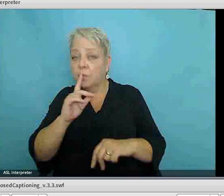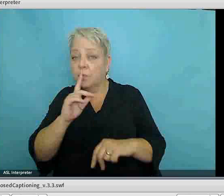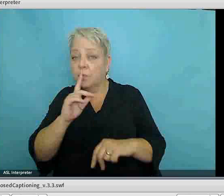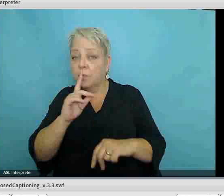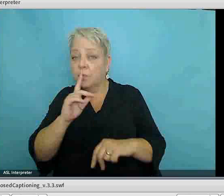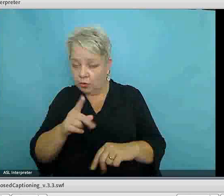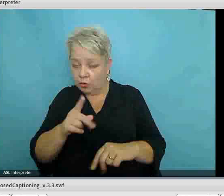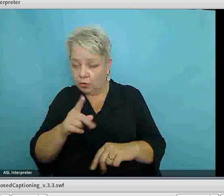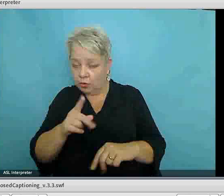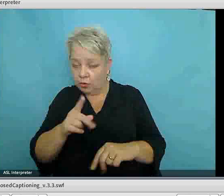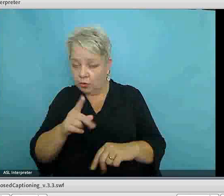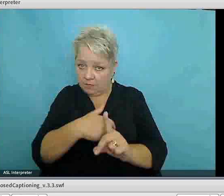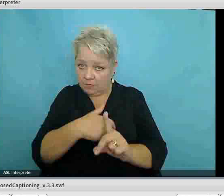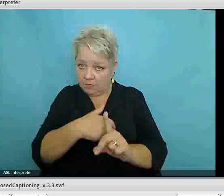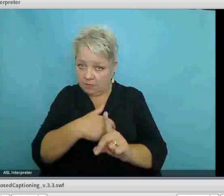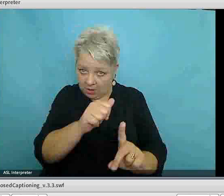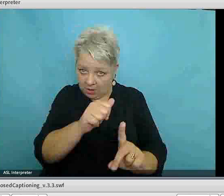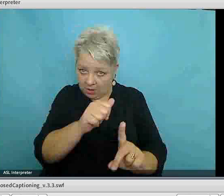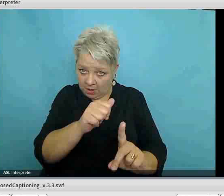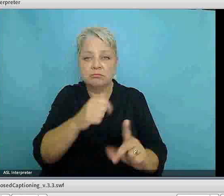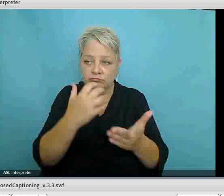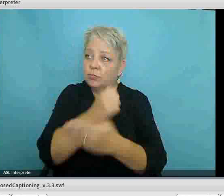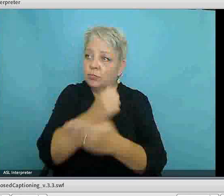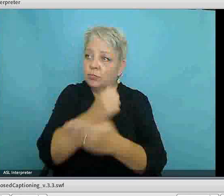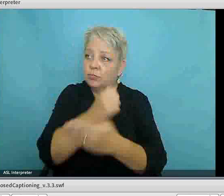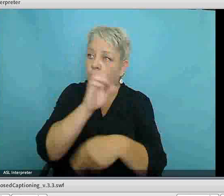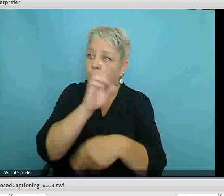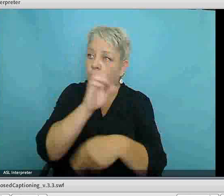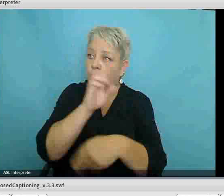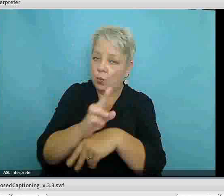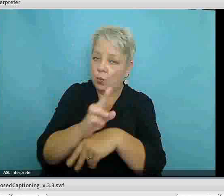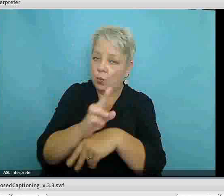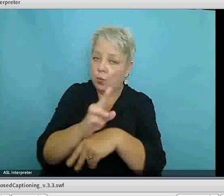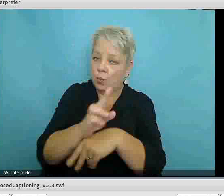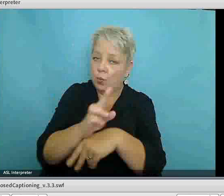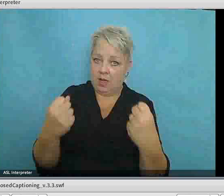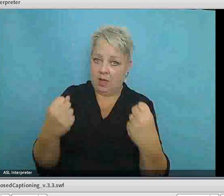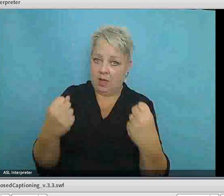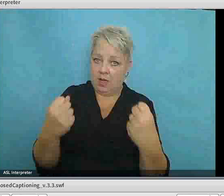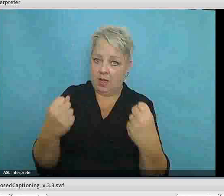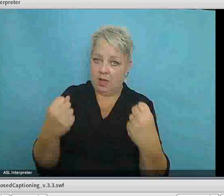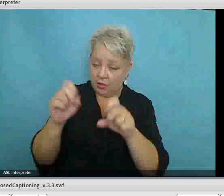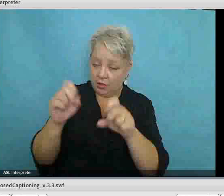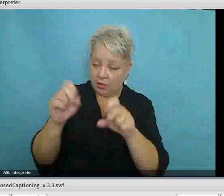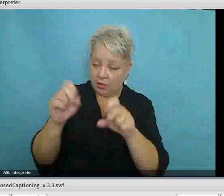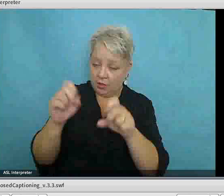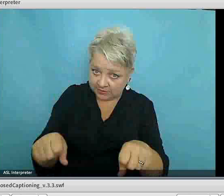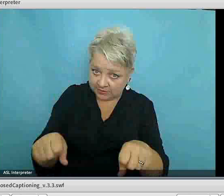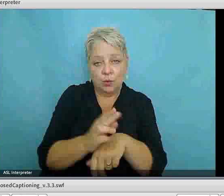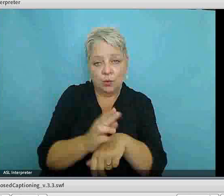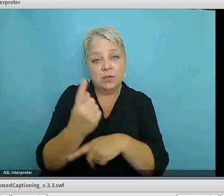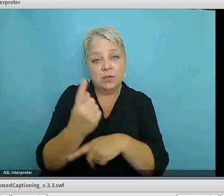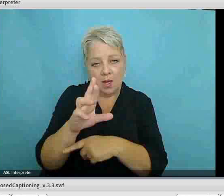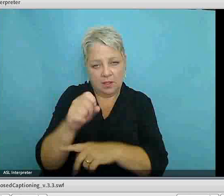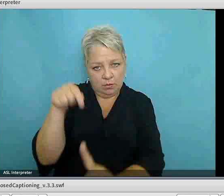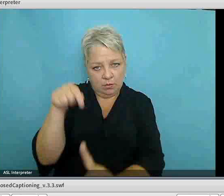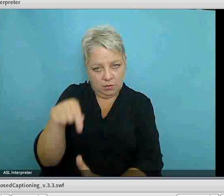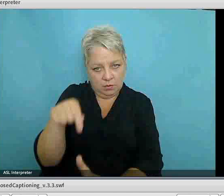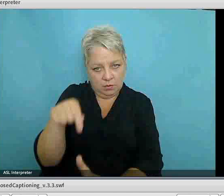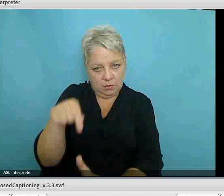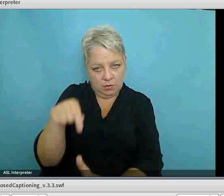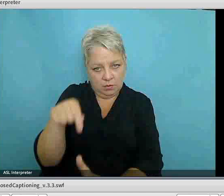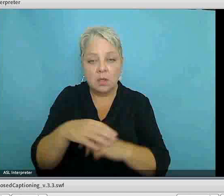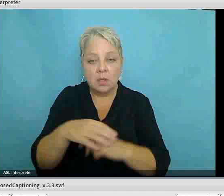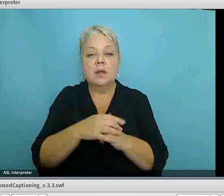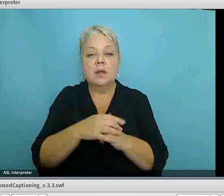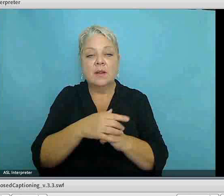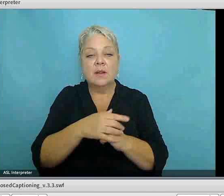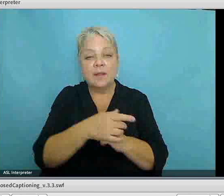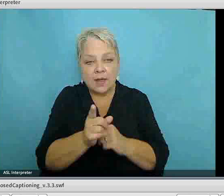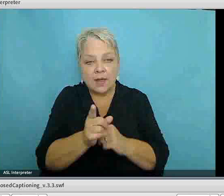accessing this healthcare system particularly have accommodations to what their needs are